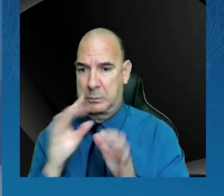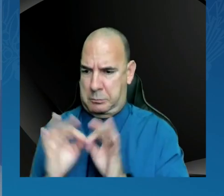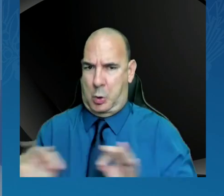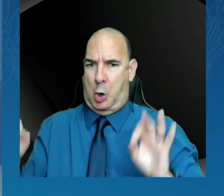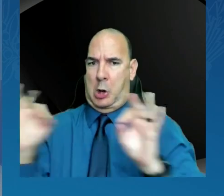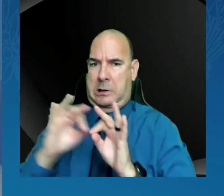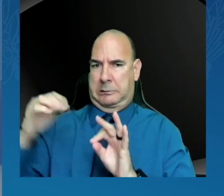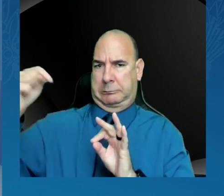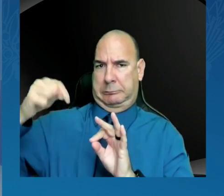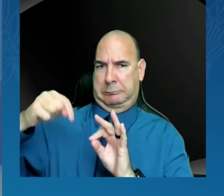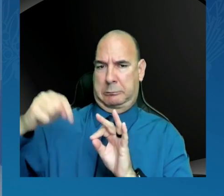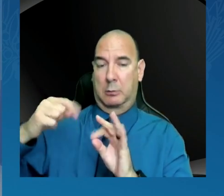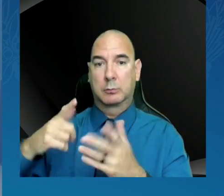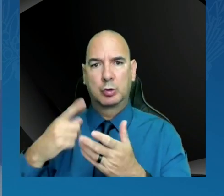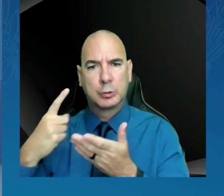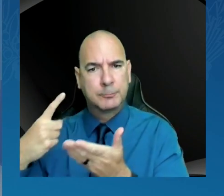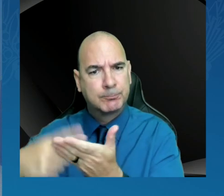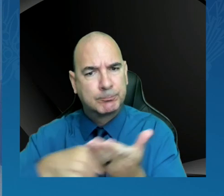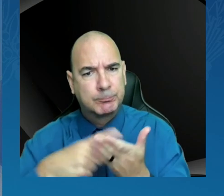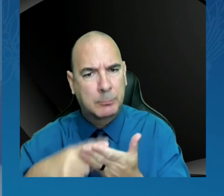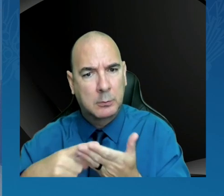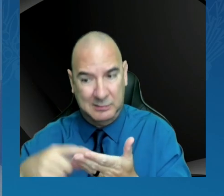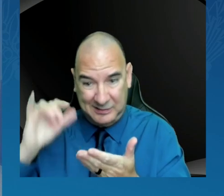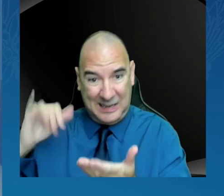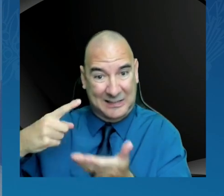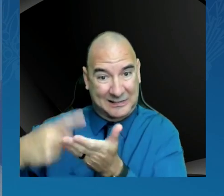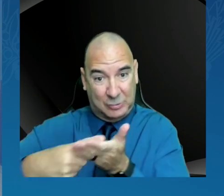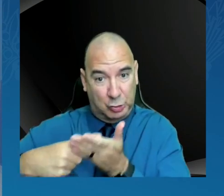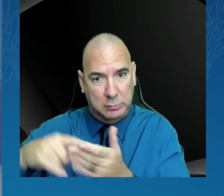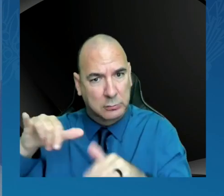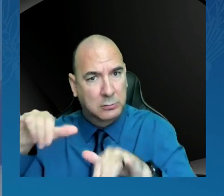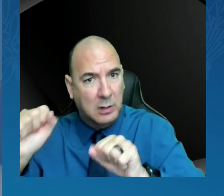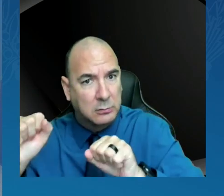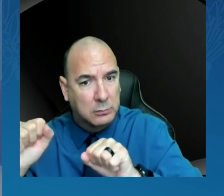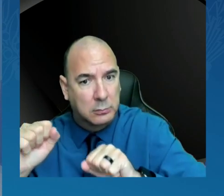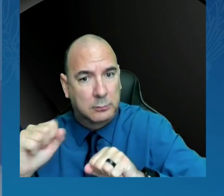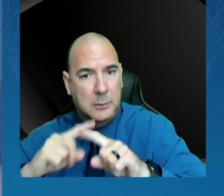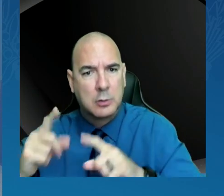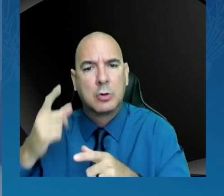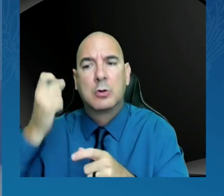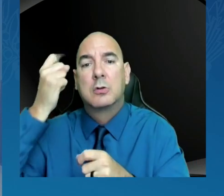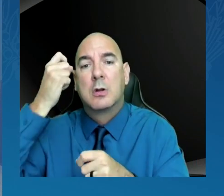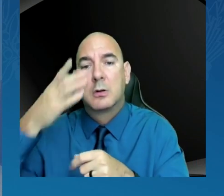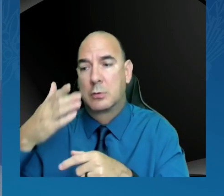but for sharing what you've seen in your communities all across this country. And thank you for speaking up for your constituents,